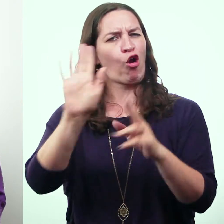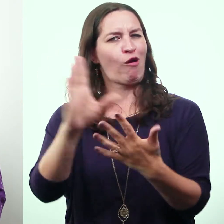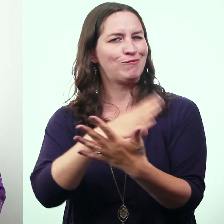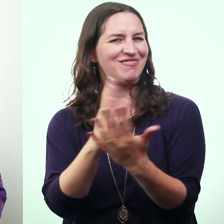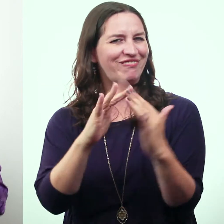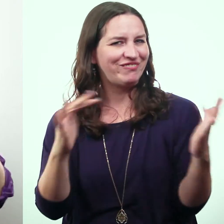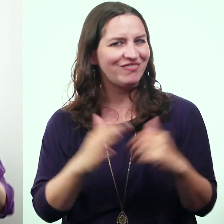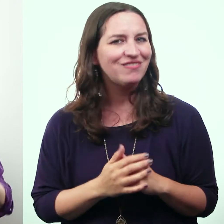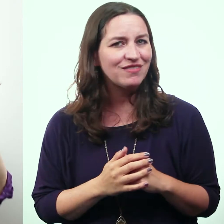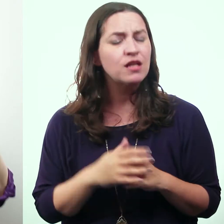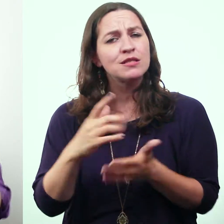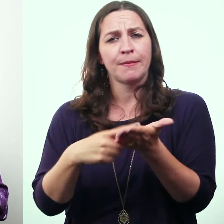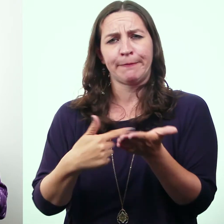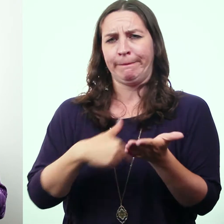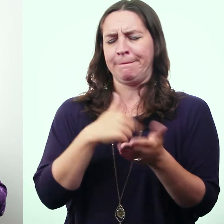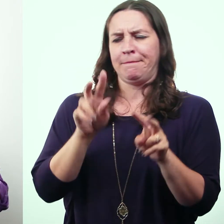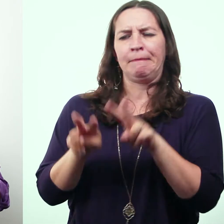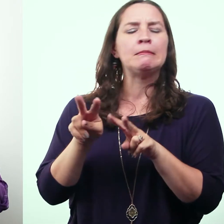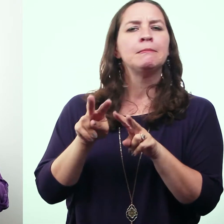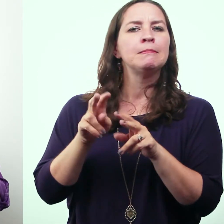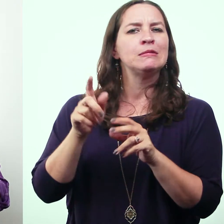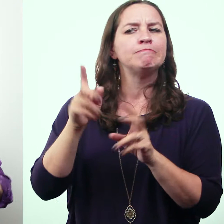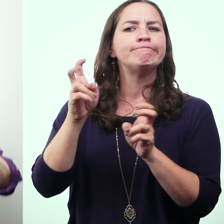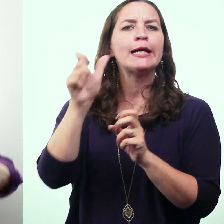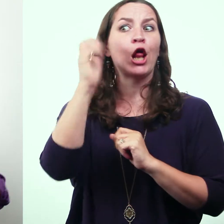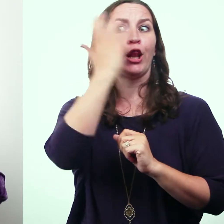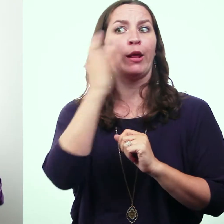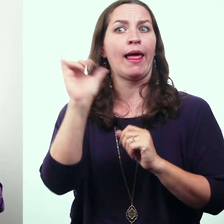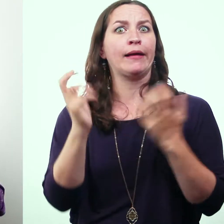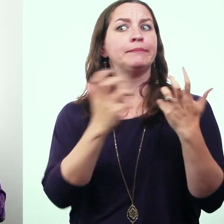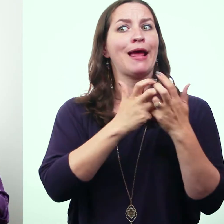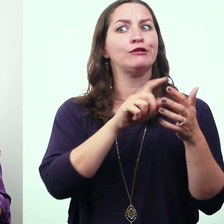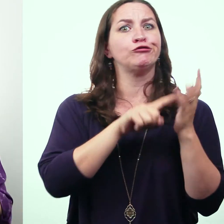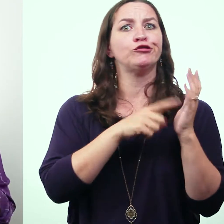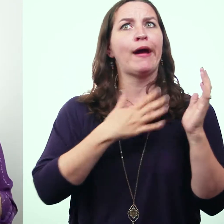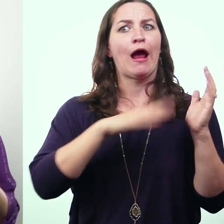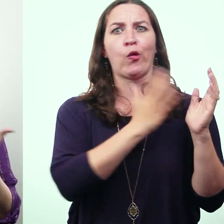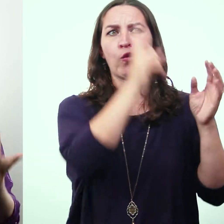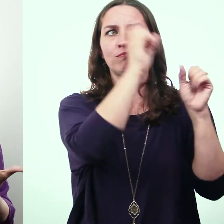Even if we, someone on the outside, don't visibly think that that person meets whatever kind of